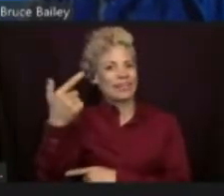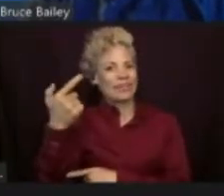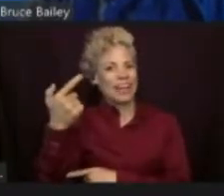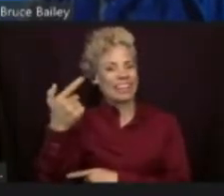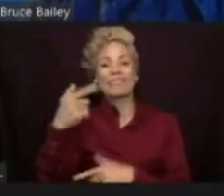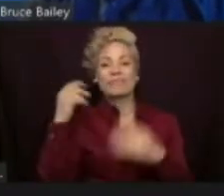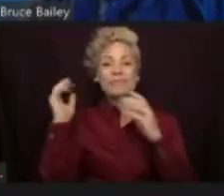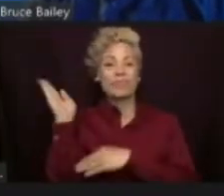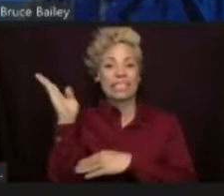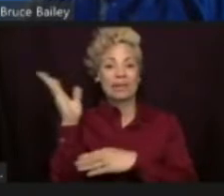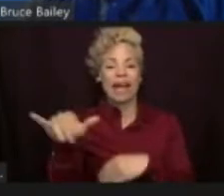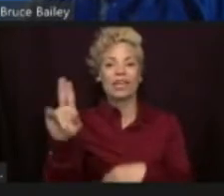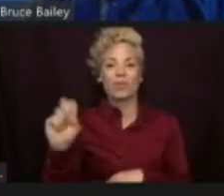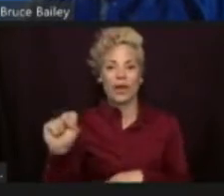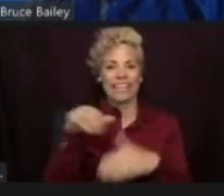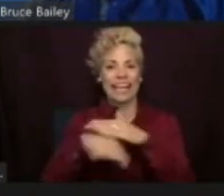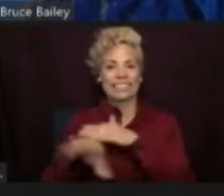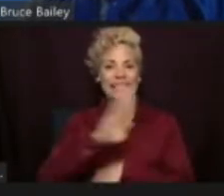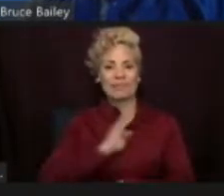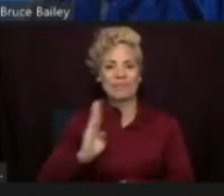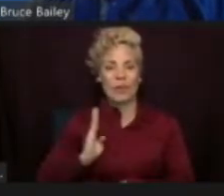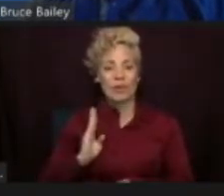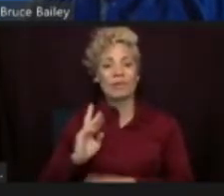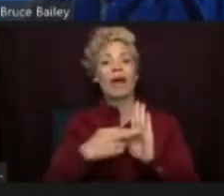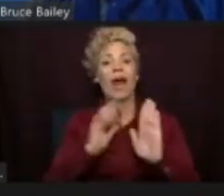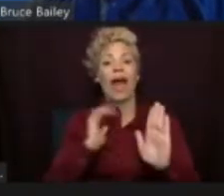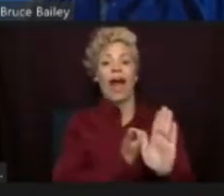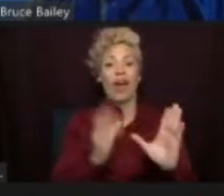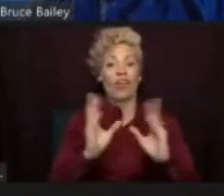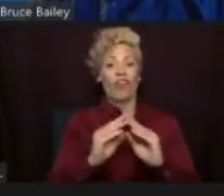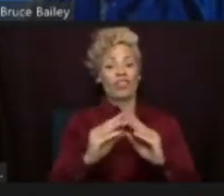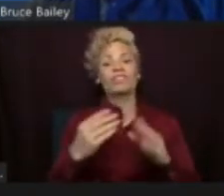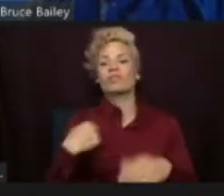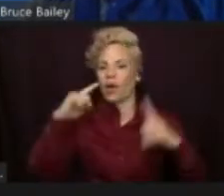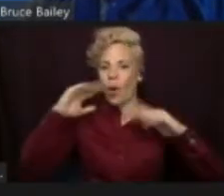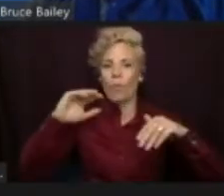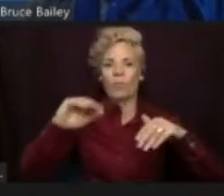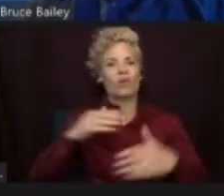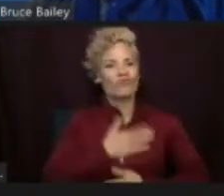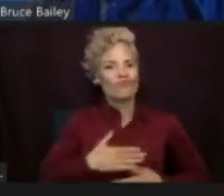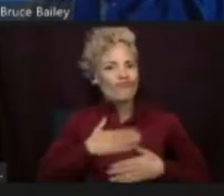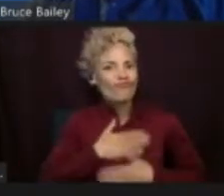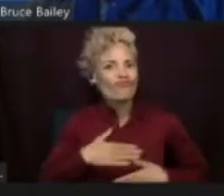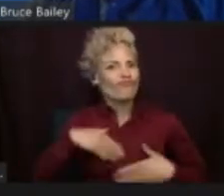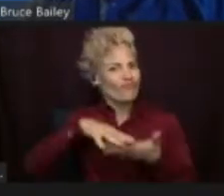On behalf of everyone at the conference, we hope you find today's content informative and enlightening. Thank you for joining us.